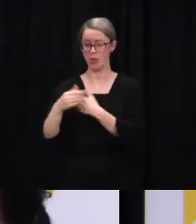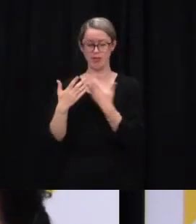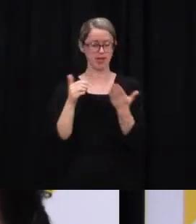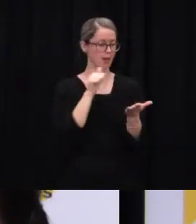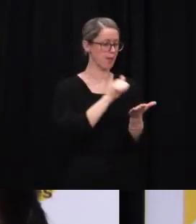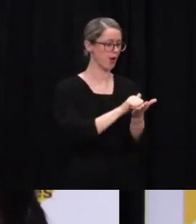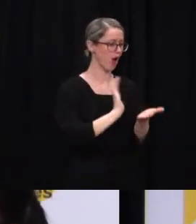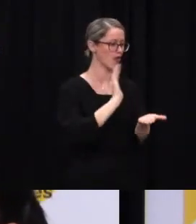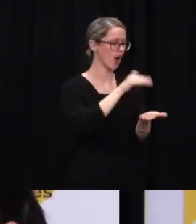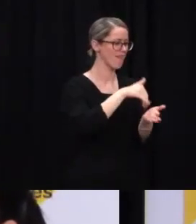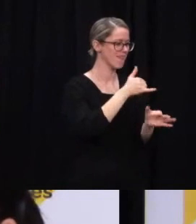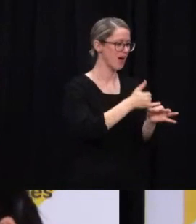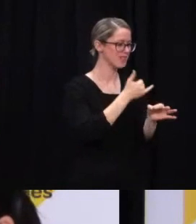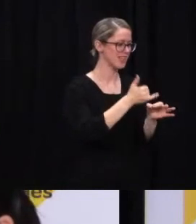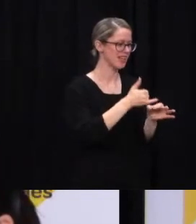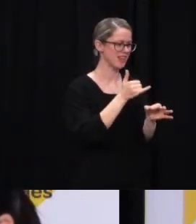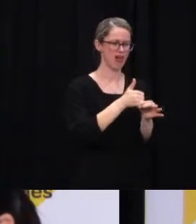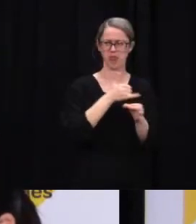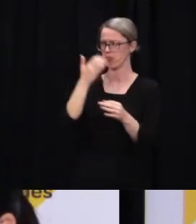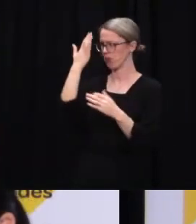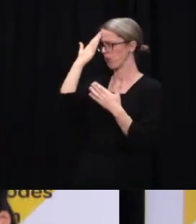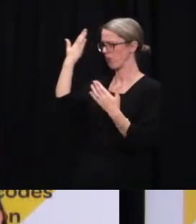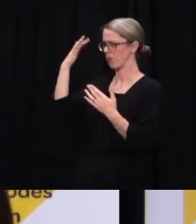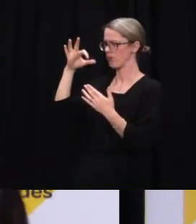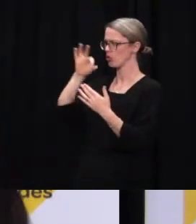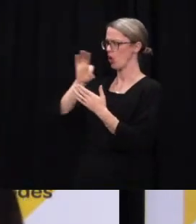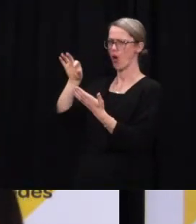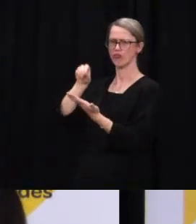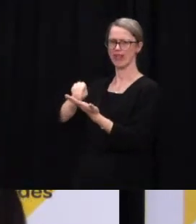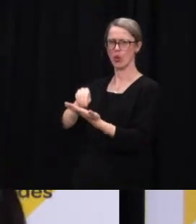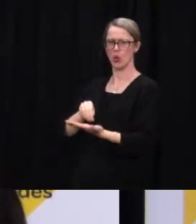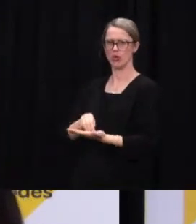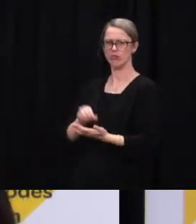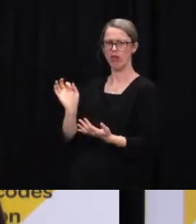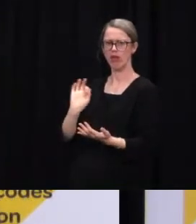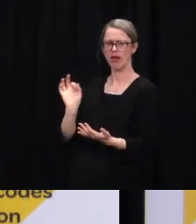have that exemption scheme. we're hearing reports that people turned up